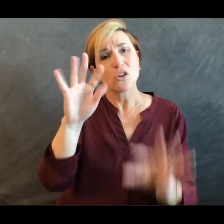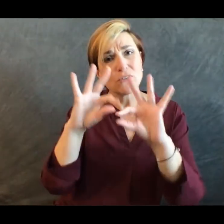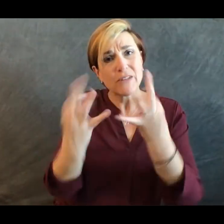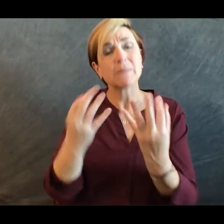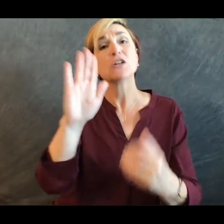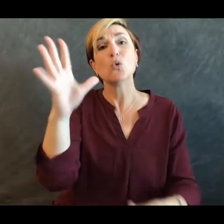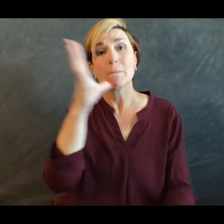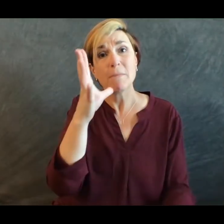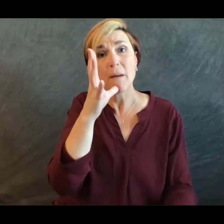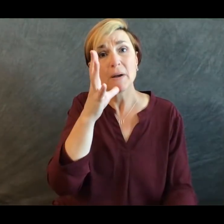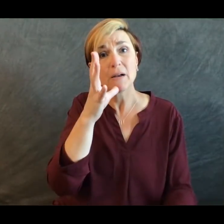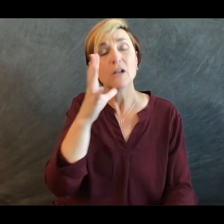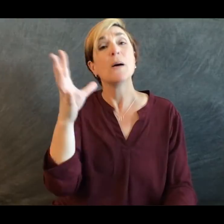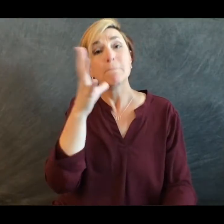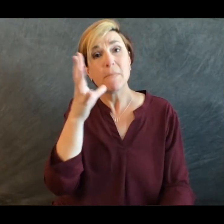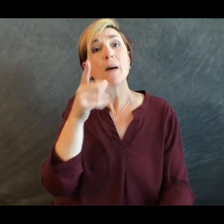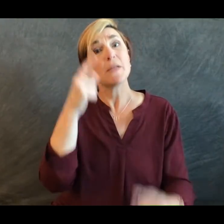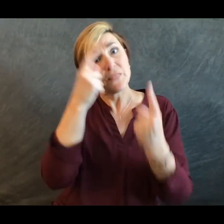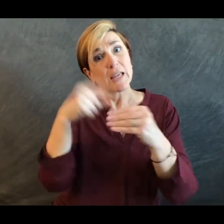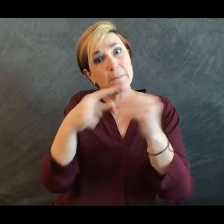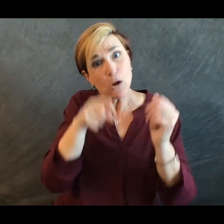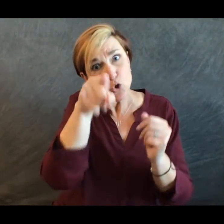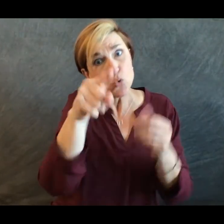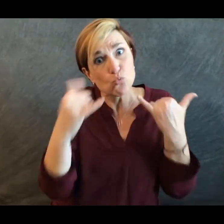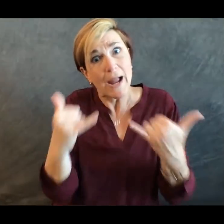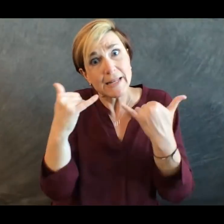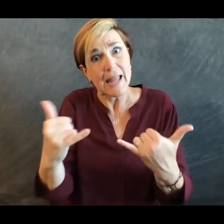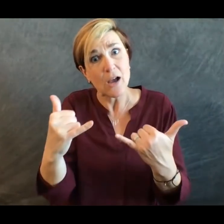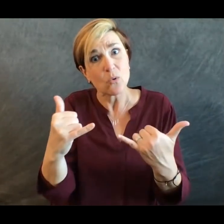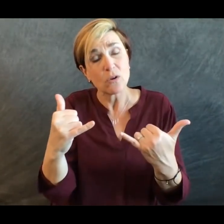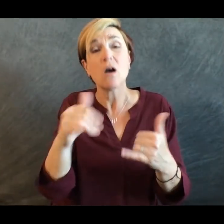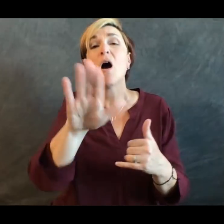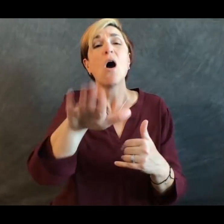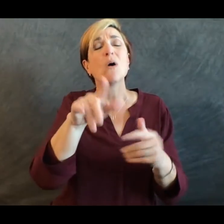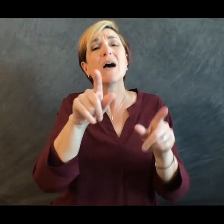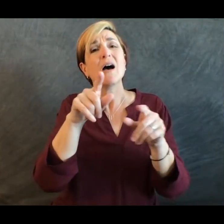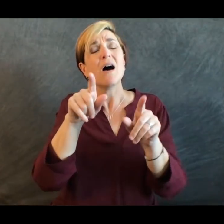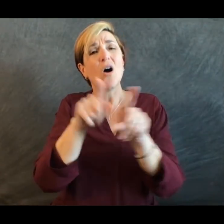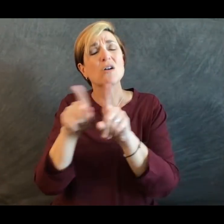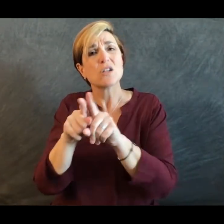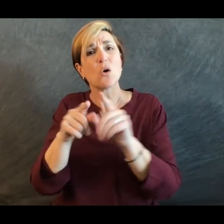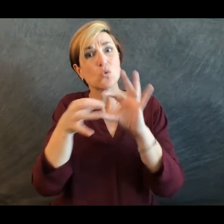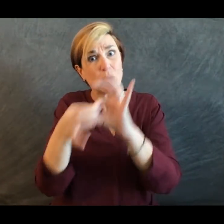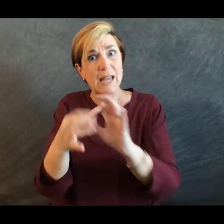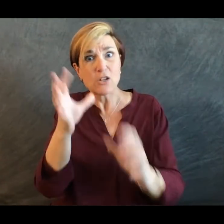now and speaking of mothers we need you to do this if not for yourself then for